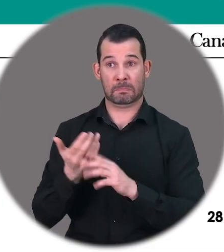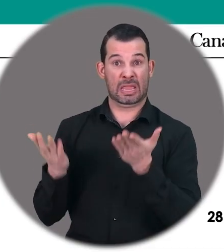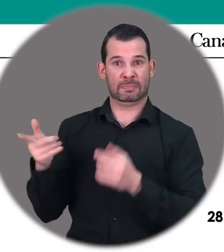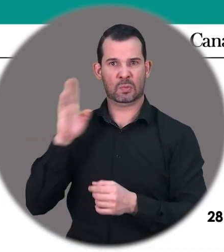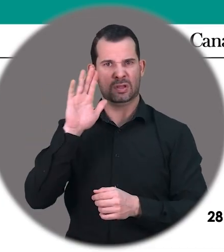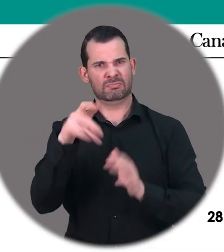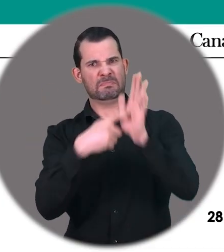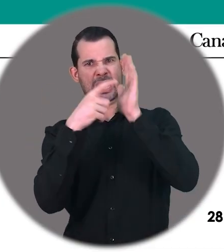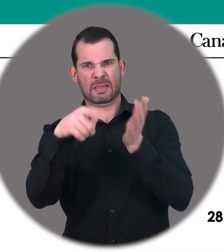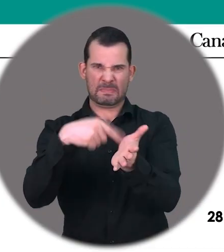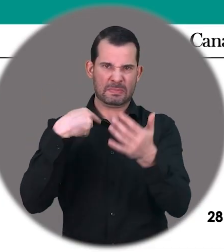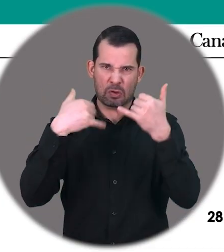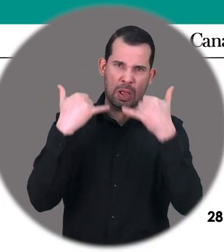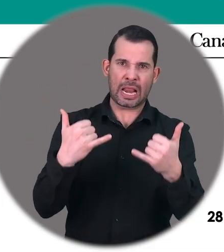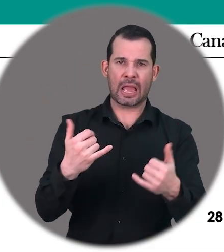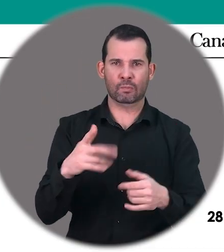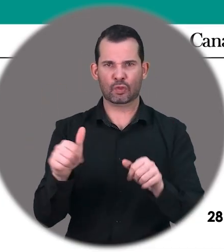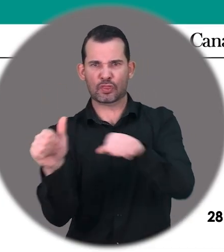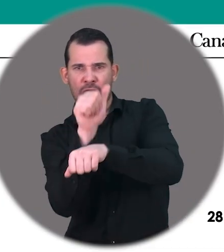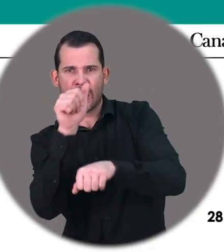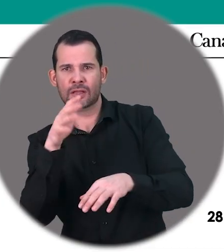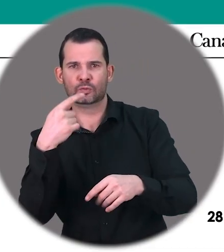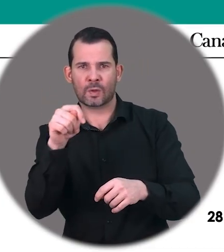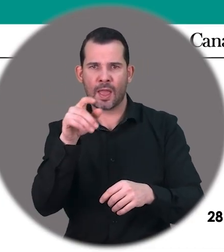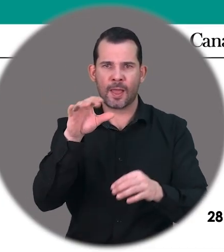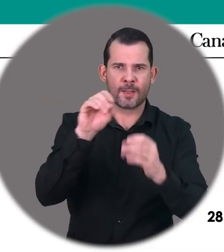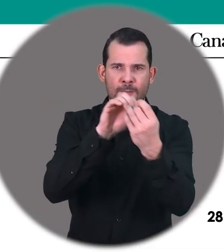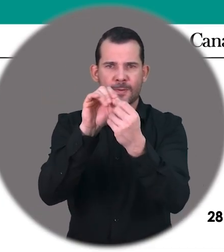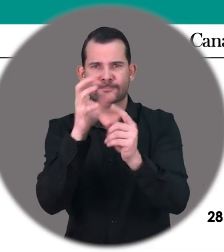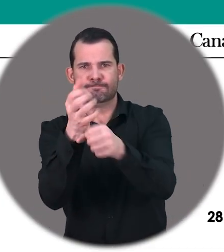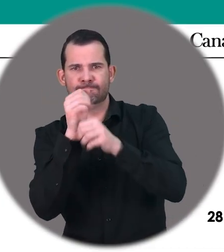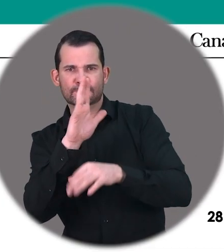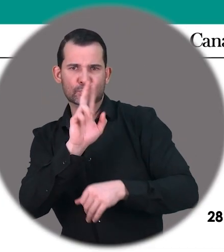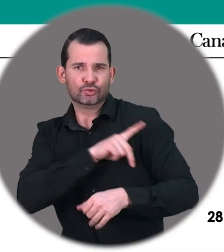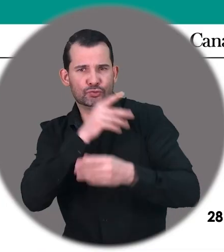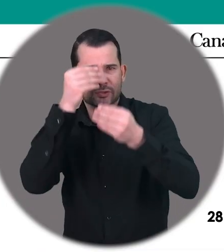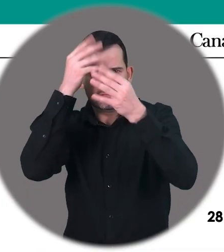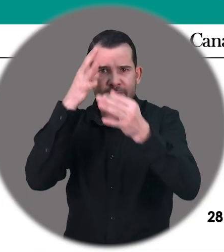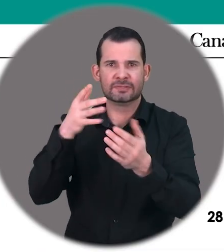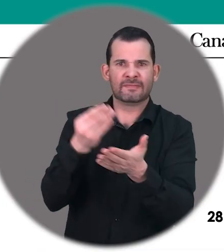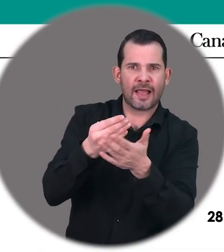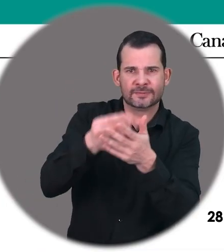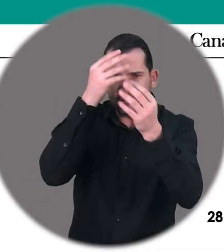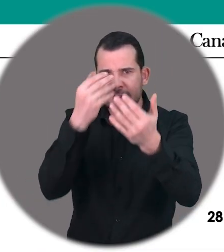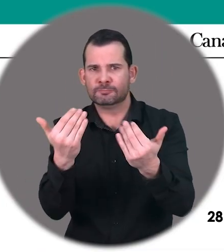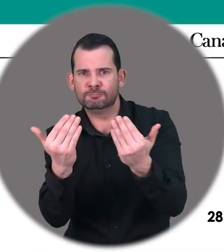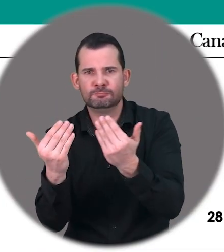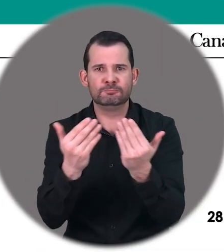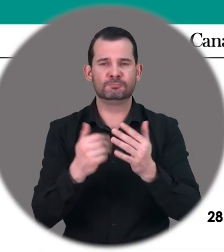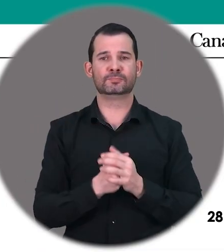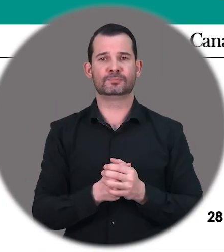They may demand payment right away, threaten you, and try to get your personal and financial information.